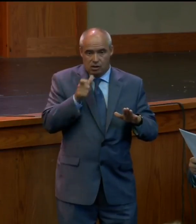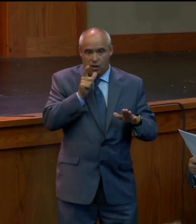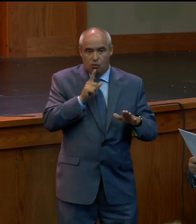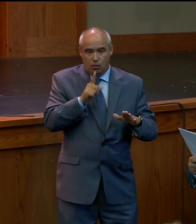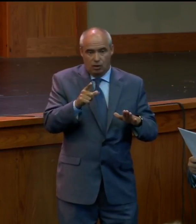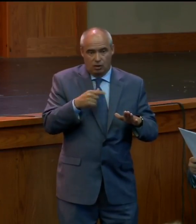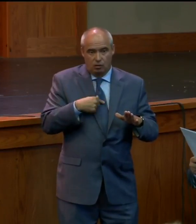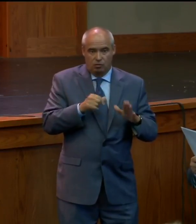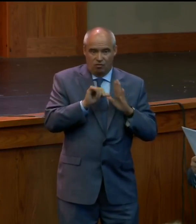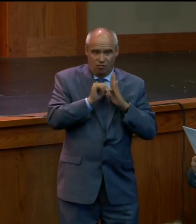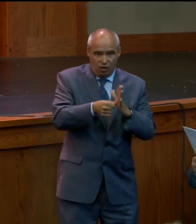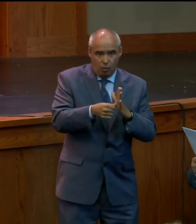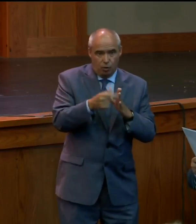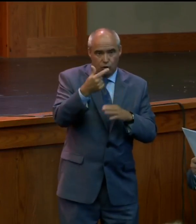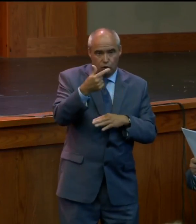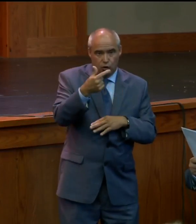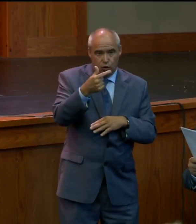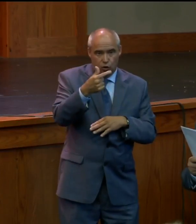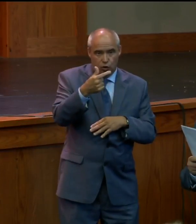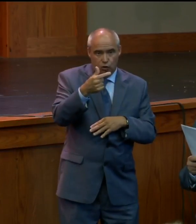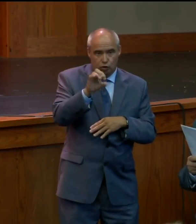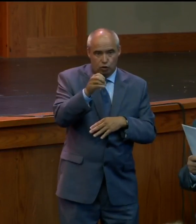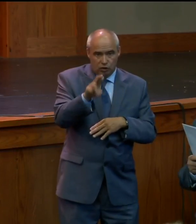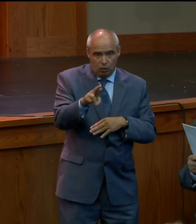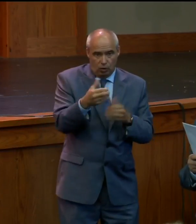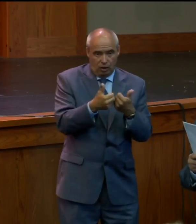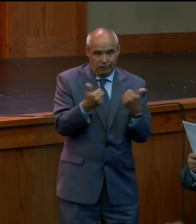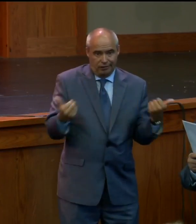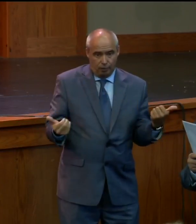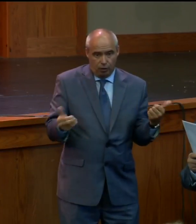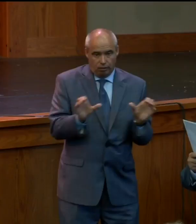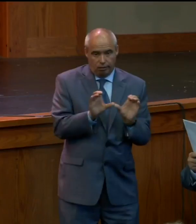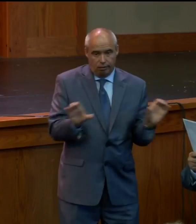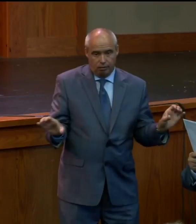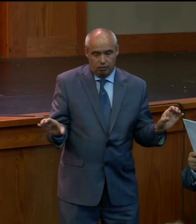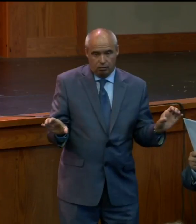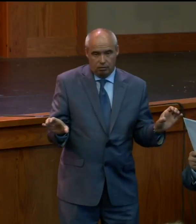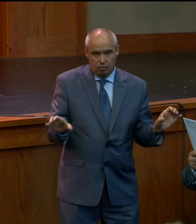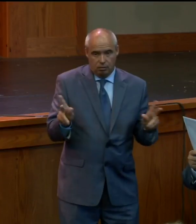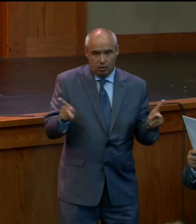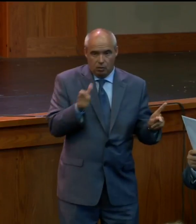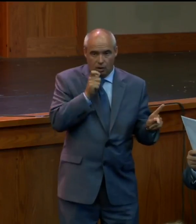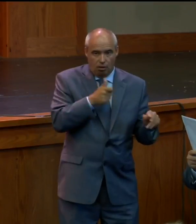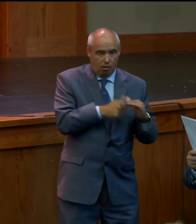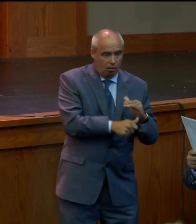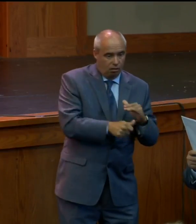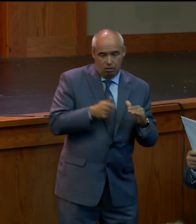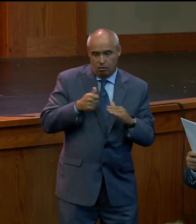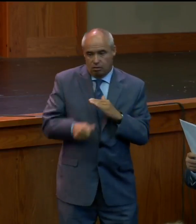REINFORCING GENDER BINARIES AND THUS MAKING PEOPLE WHO DO NOT FALL INTO ONE OF THOSE CATEGORIES FRANKLY FEEL